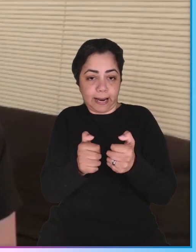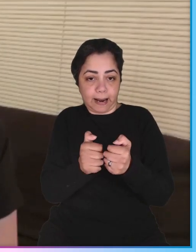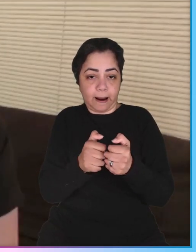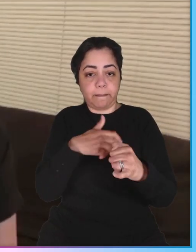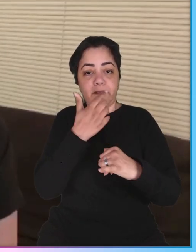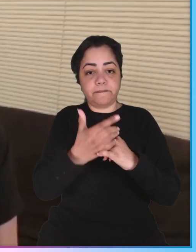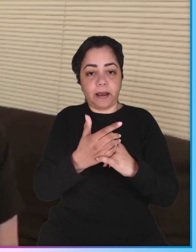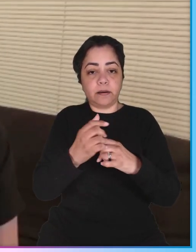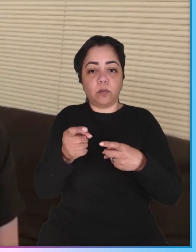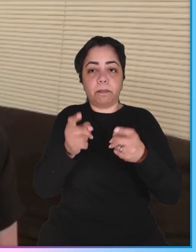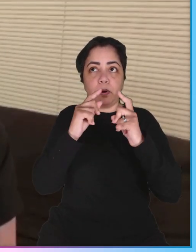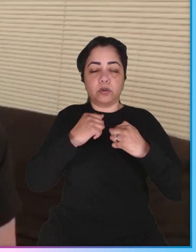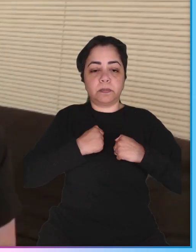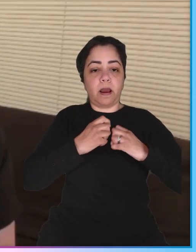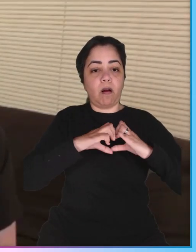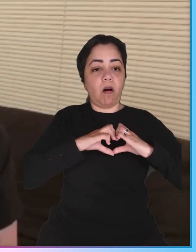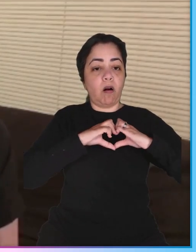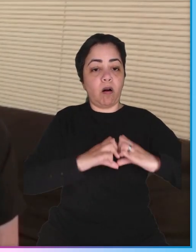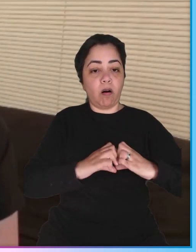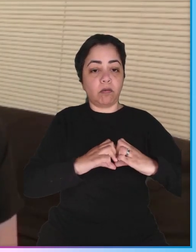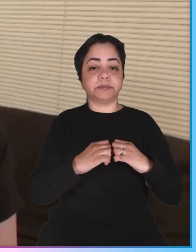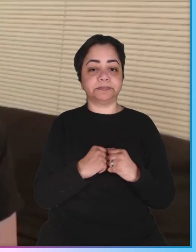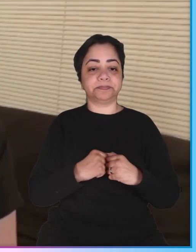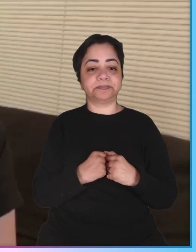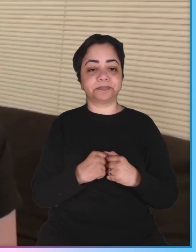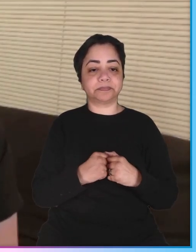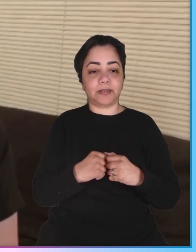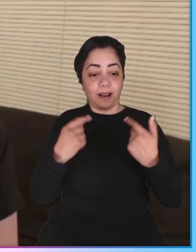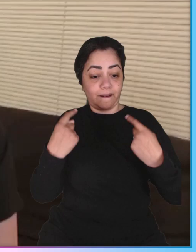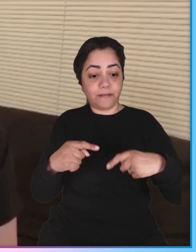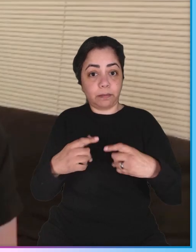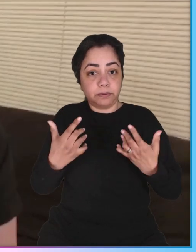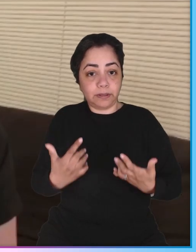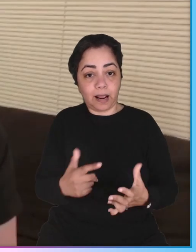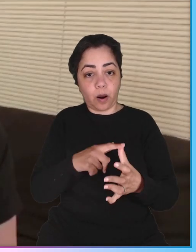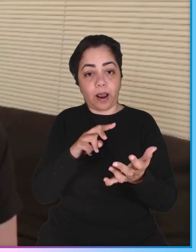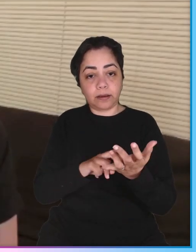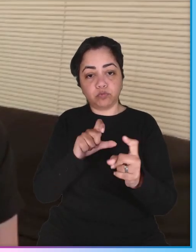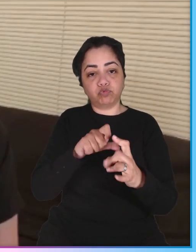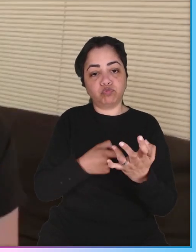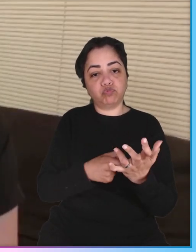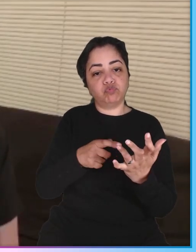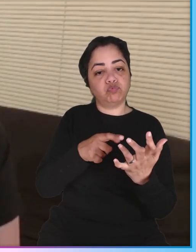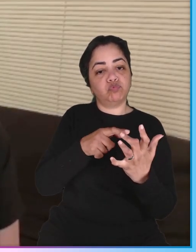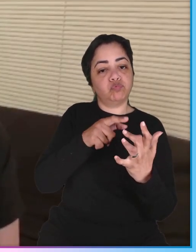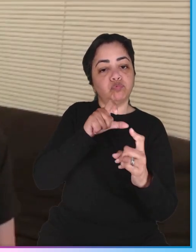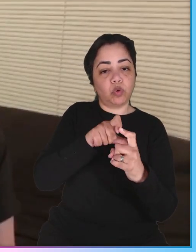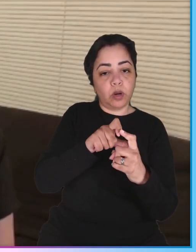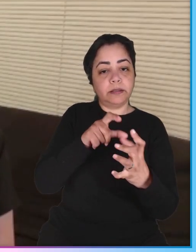and will be released this July on Steam and Itch.io. Thank you so much for joining me.